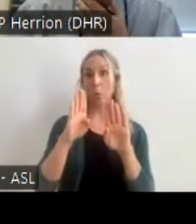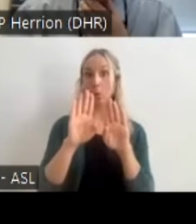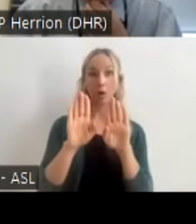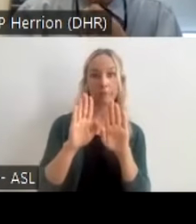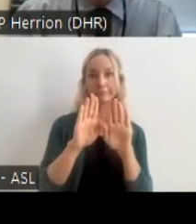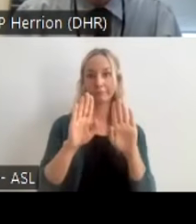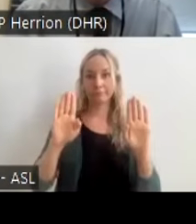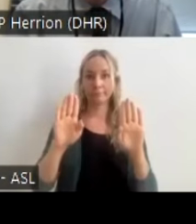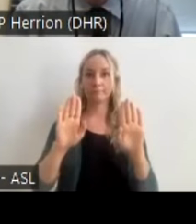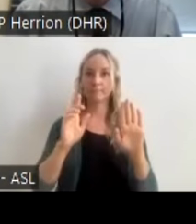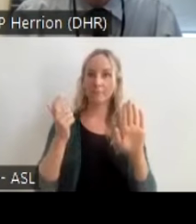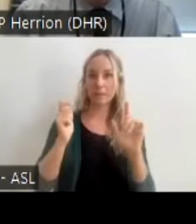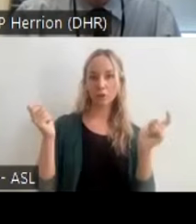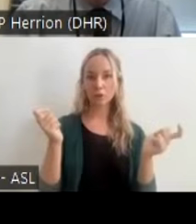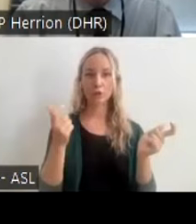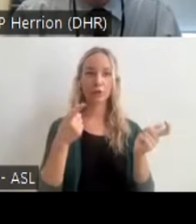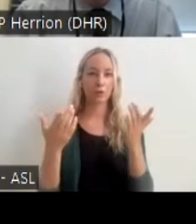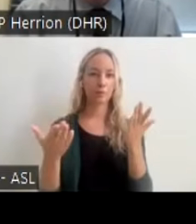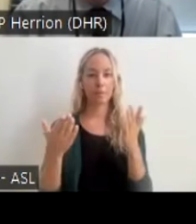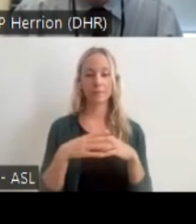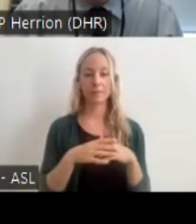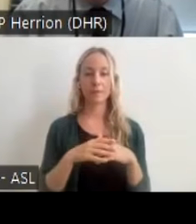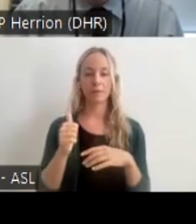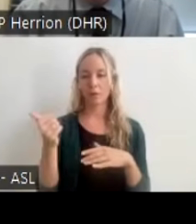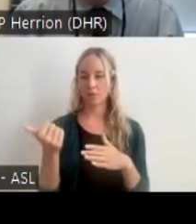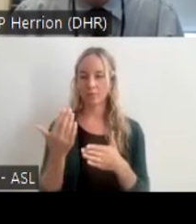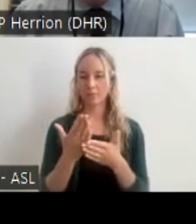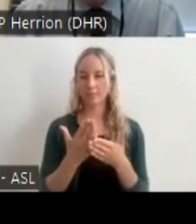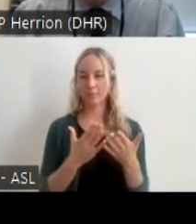earlier as we were